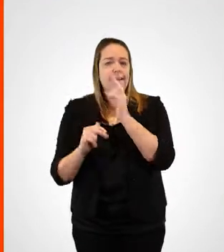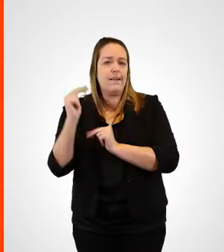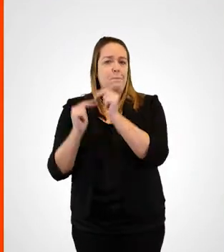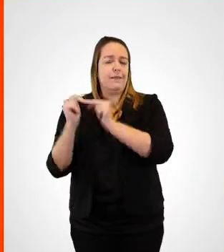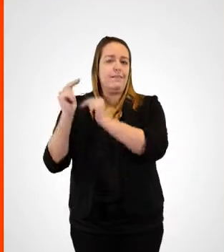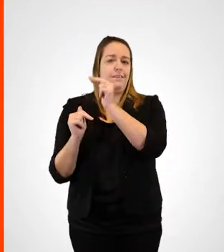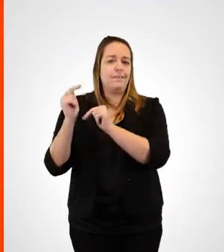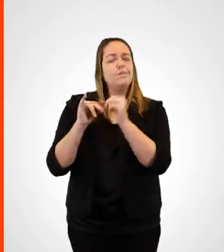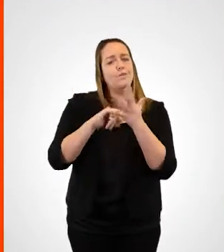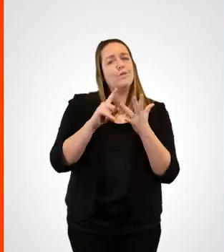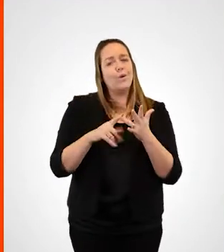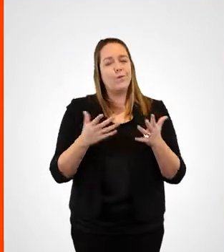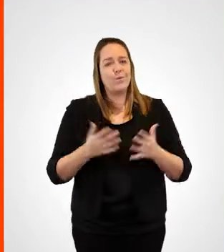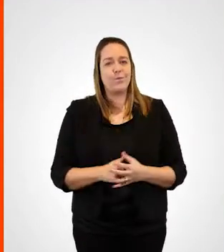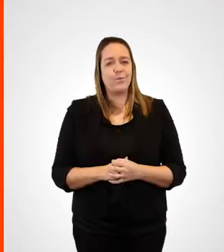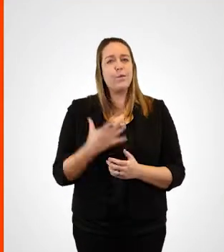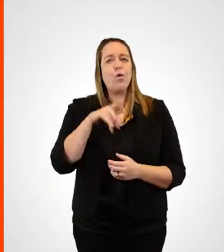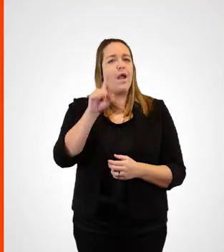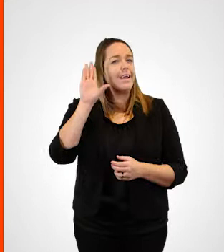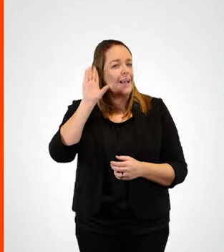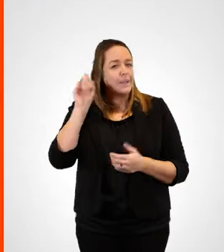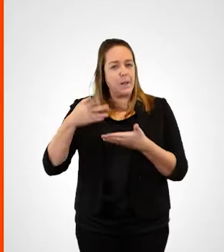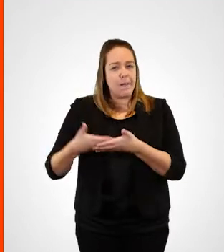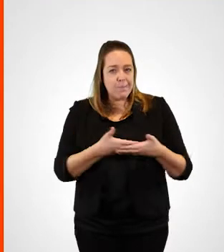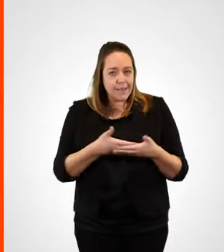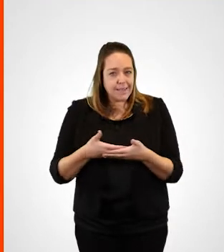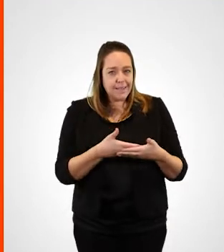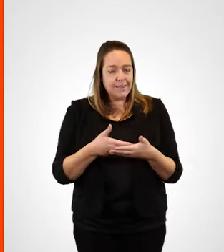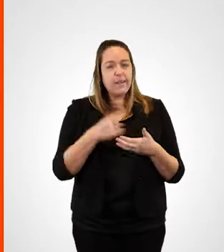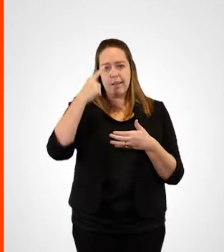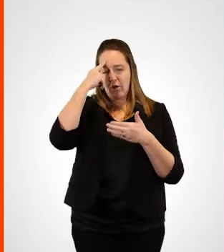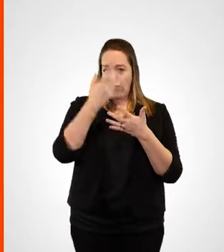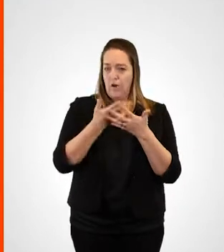So just take a listen to this little baby and think about how we get there from here